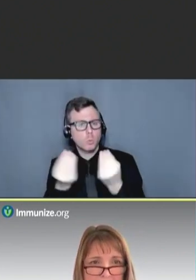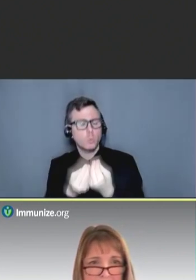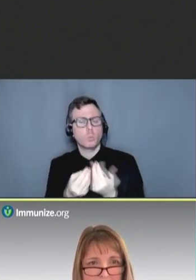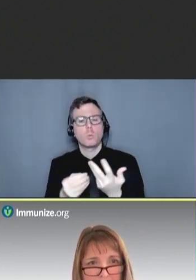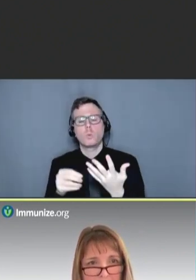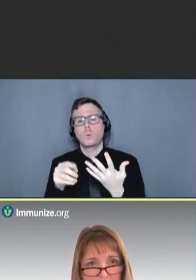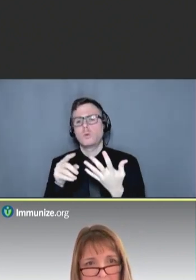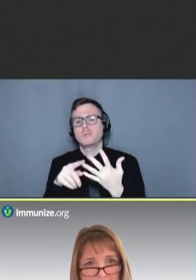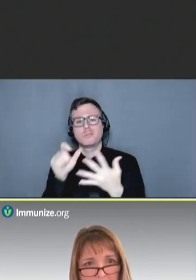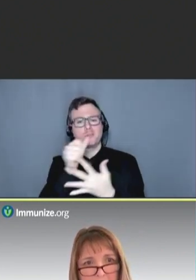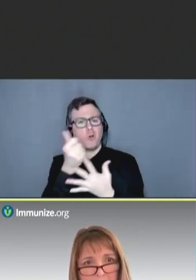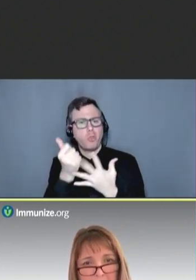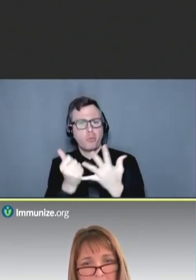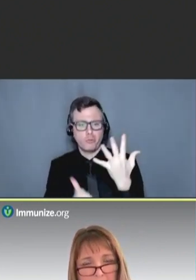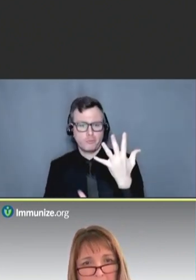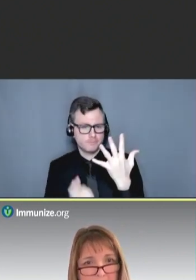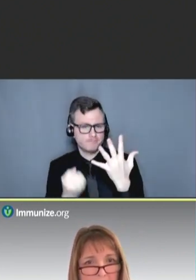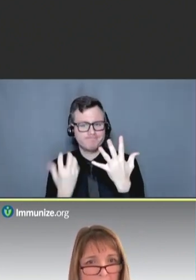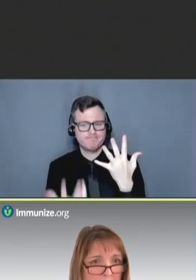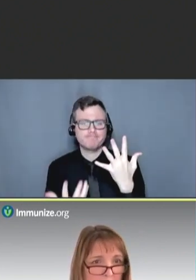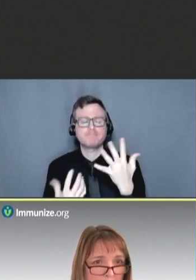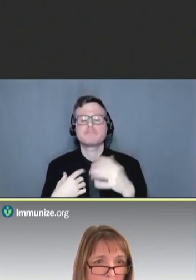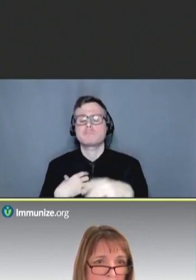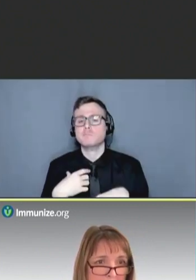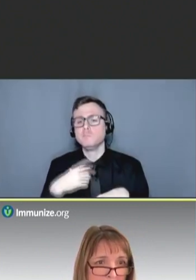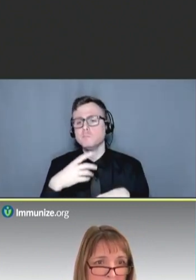and others. And it also includes manufacturers.